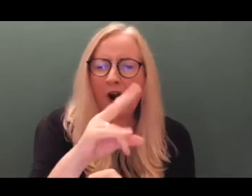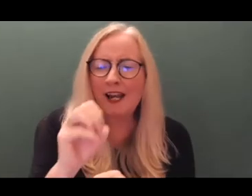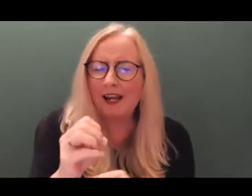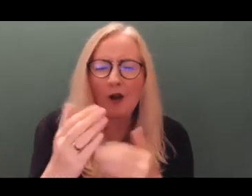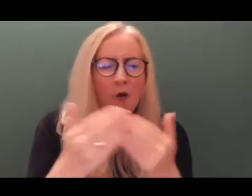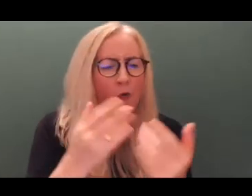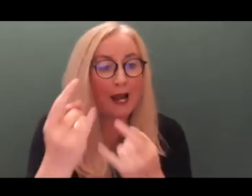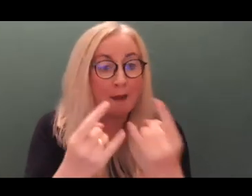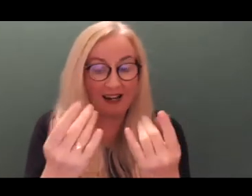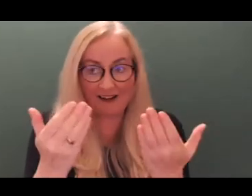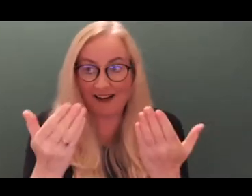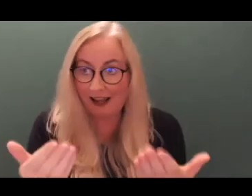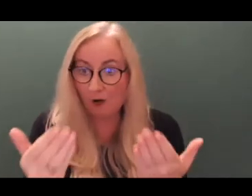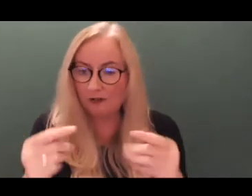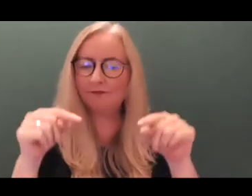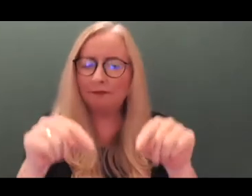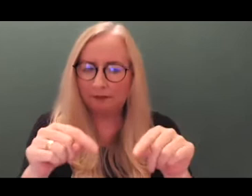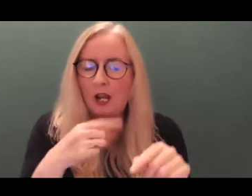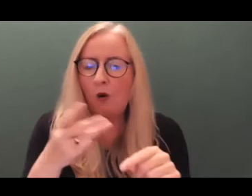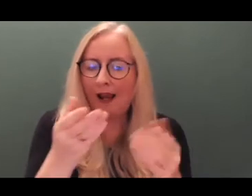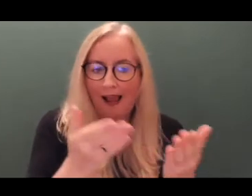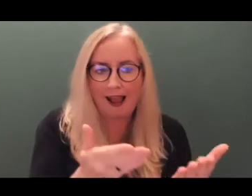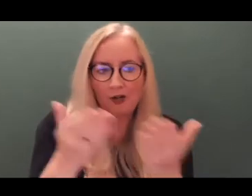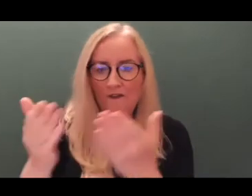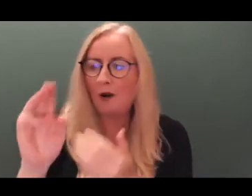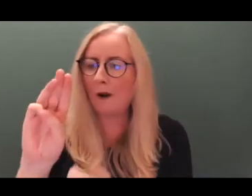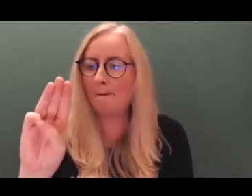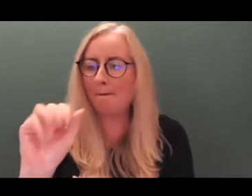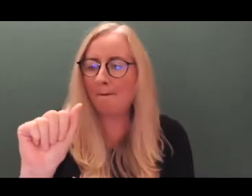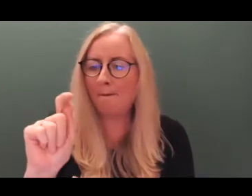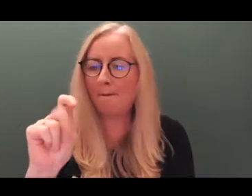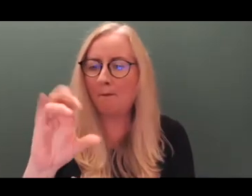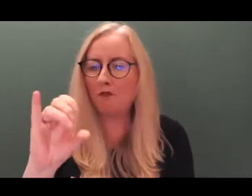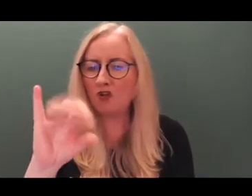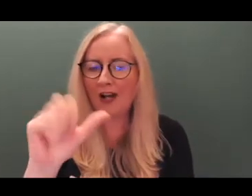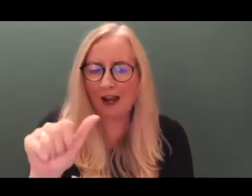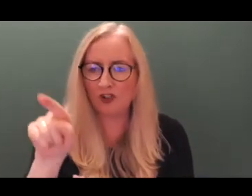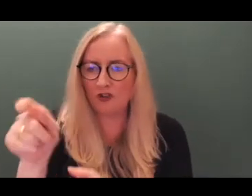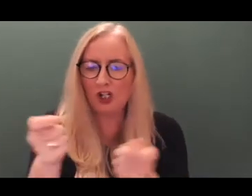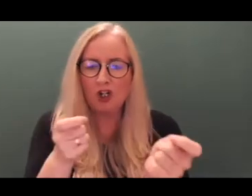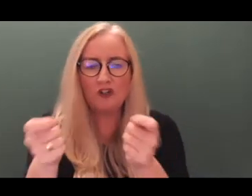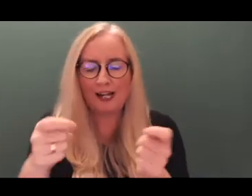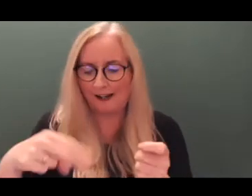is that I am going to hand over to Patricia Ricard Clarke to chair the next session where we will